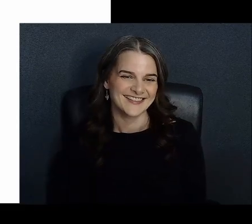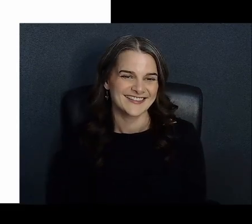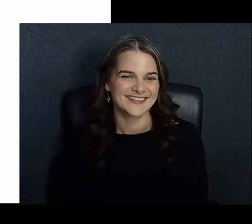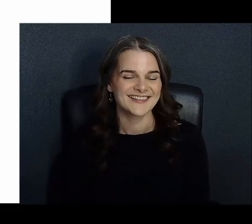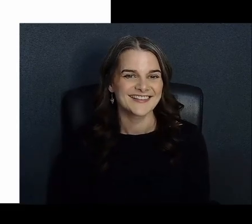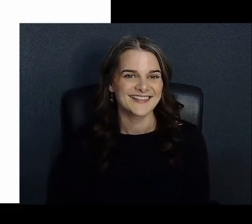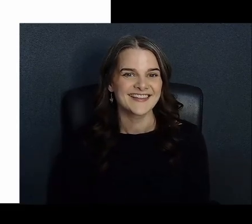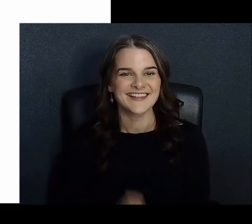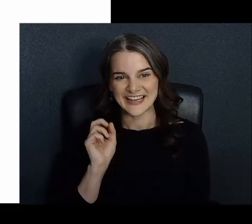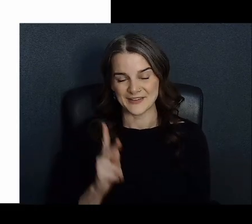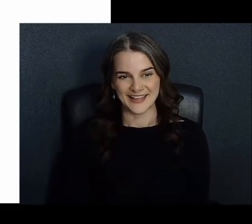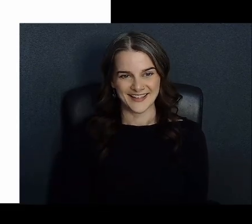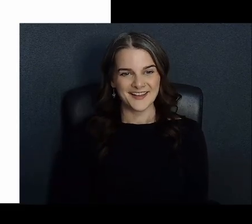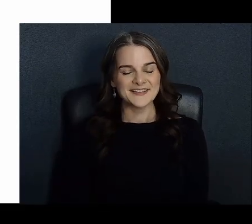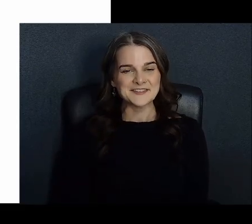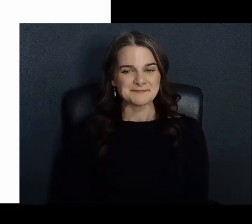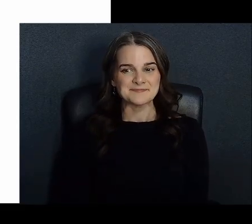OK. That's me.